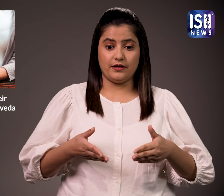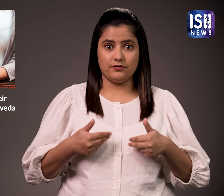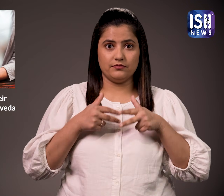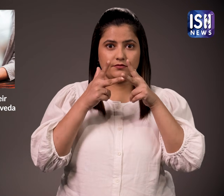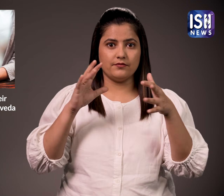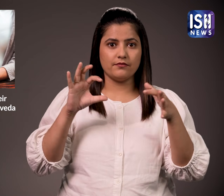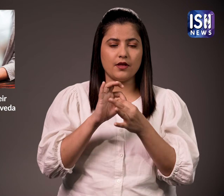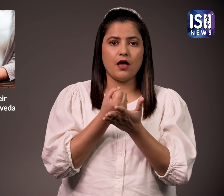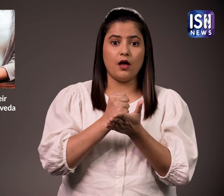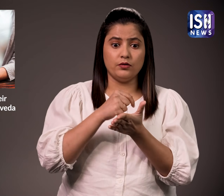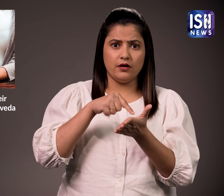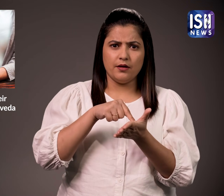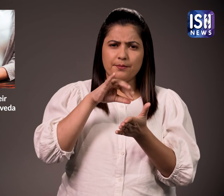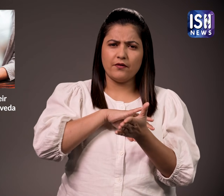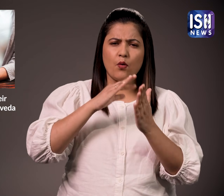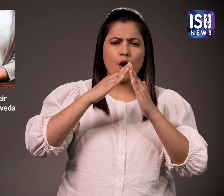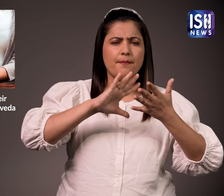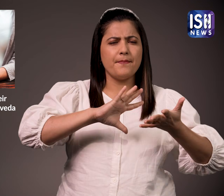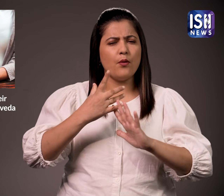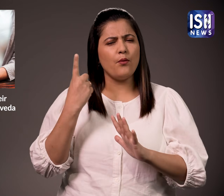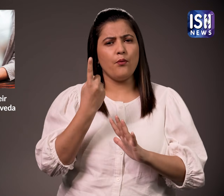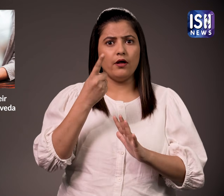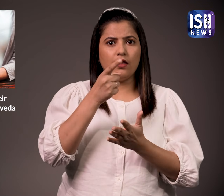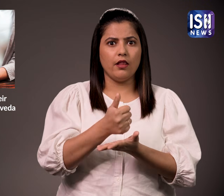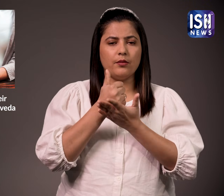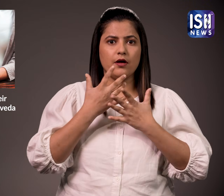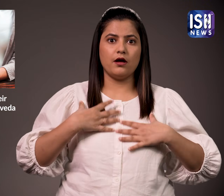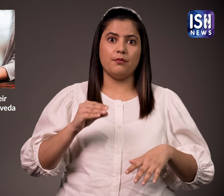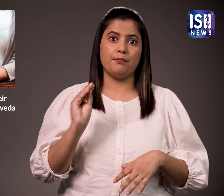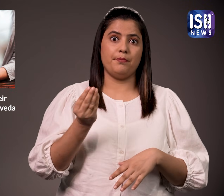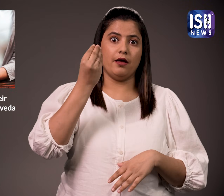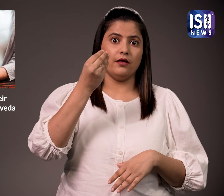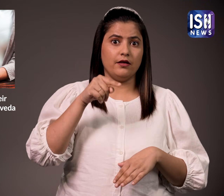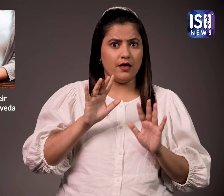Today let me tell you about one ayurvedic product that is beneficial for our health.